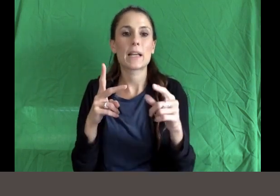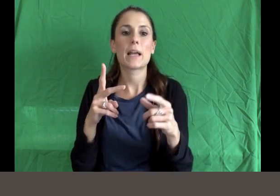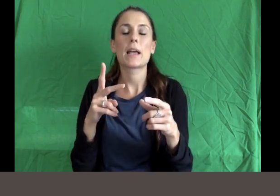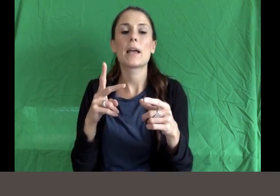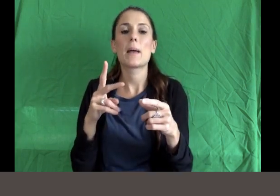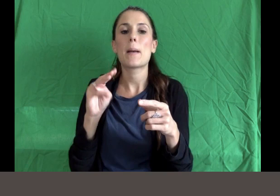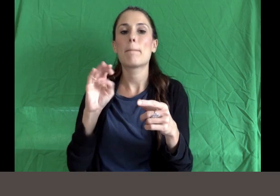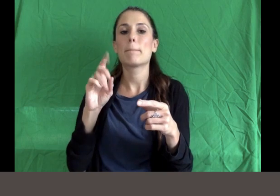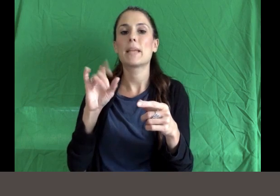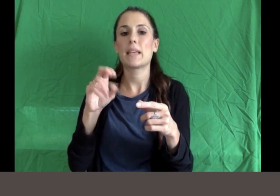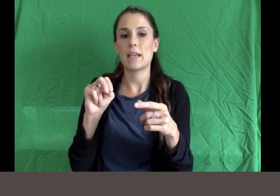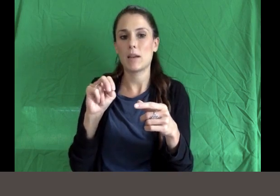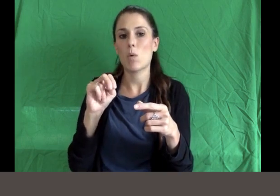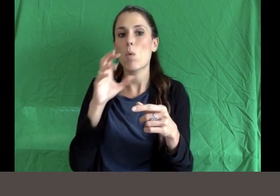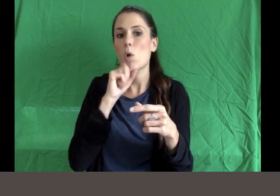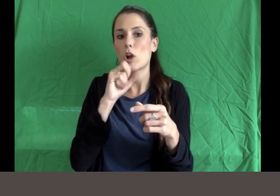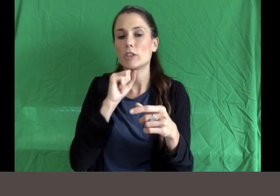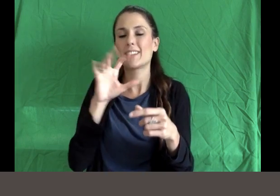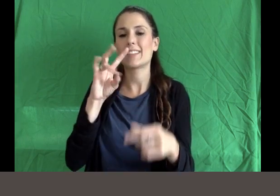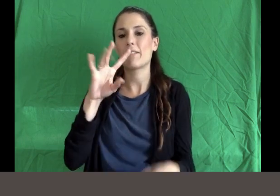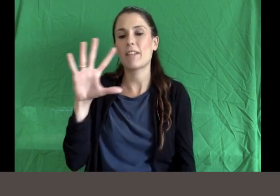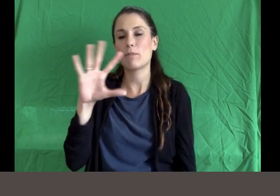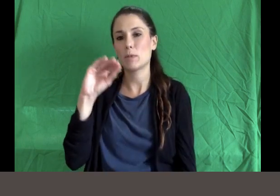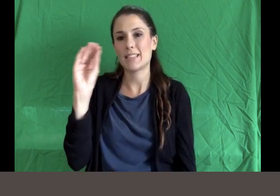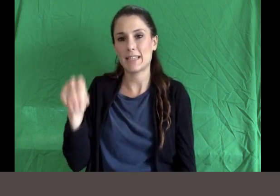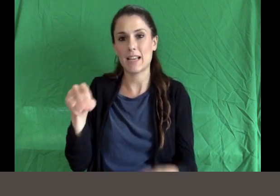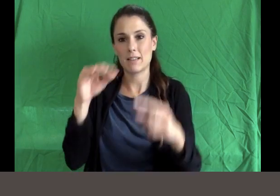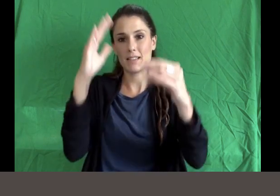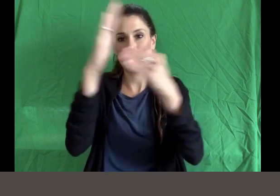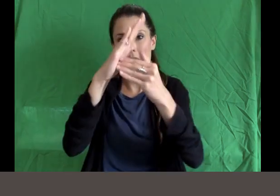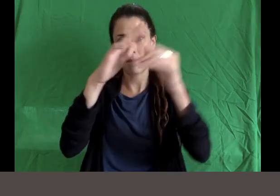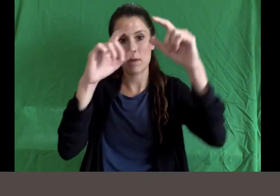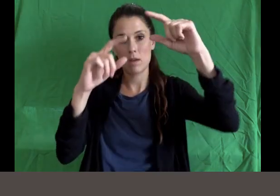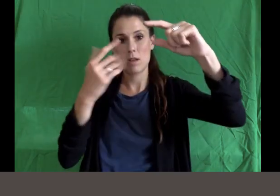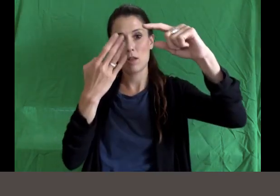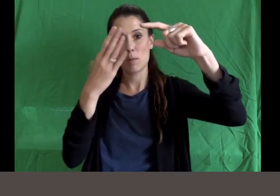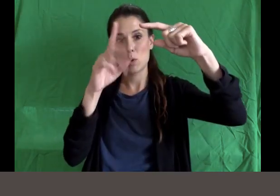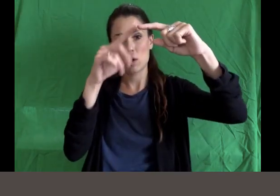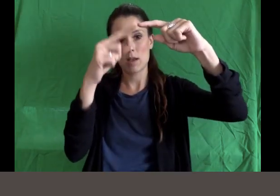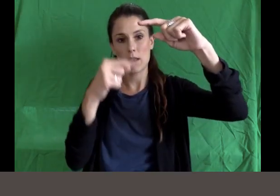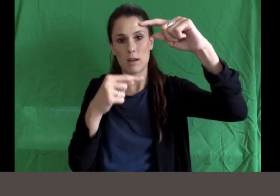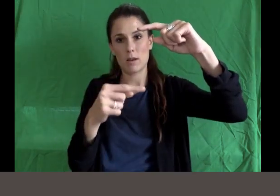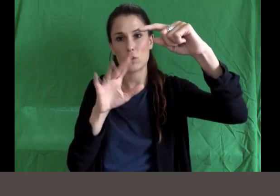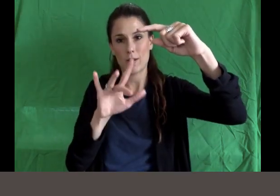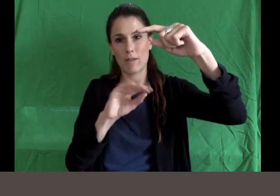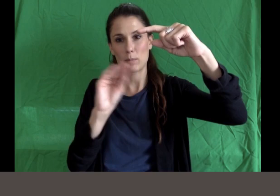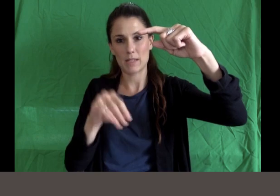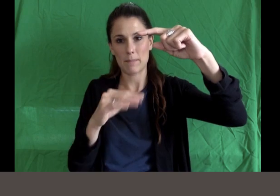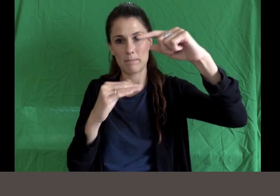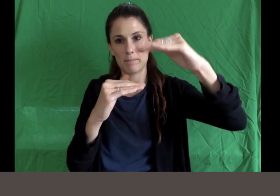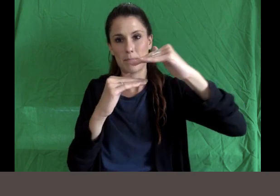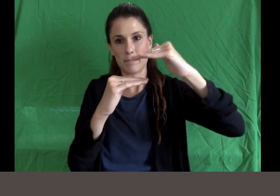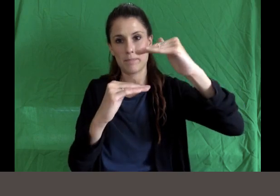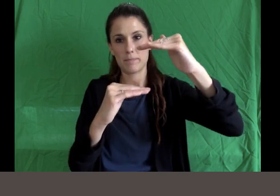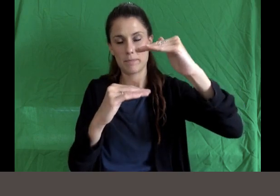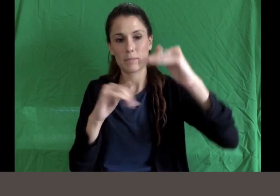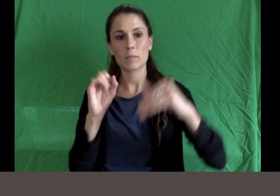we can greatly greatly greatly reduce what's shown in this chart and still convey the same ideas